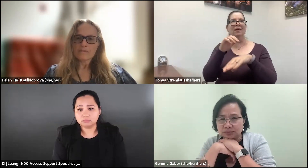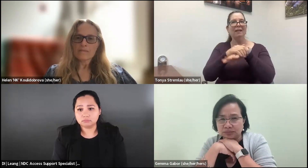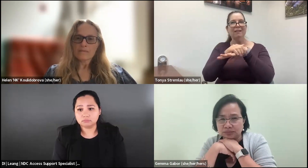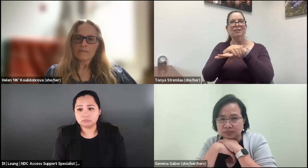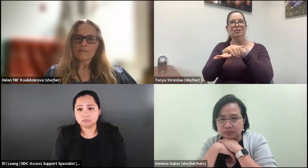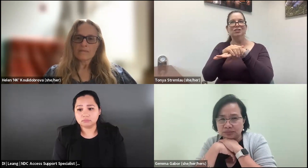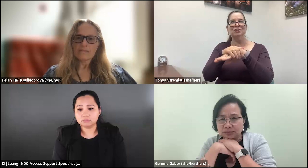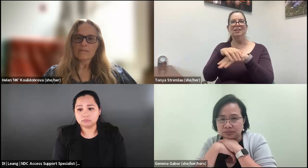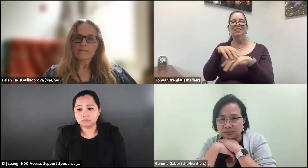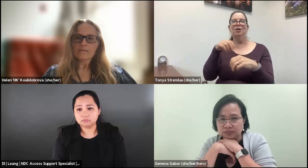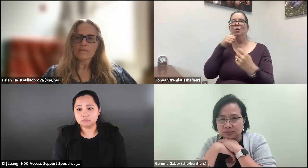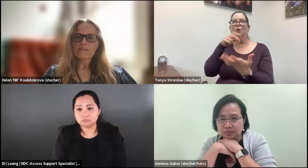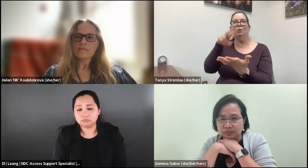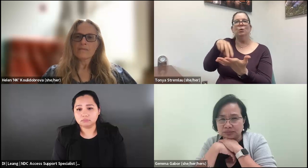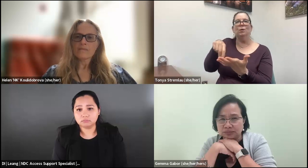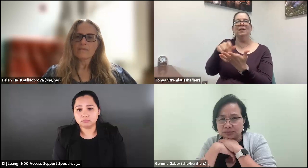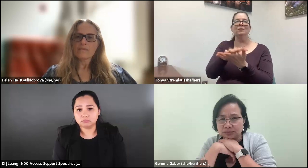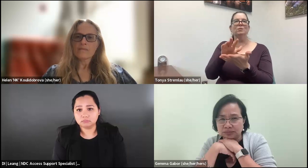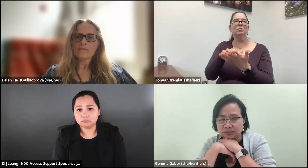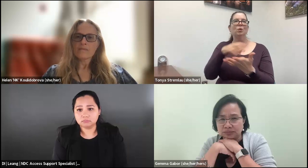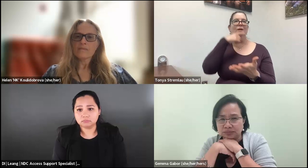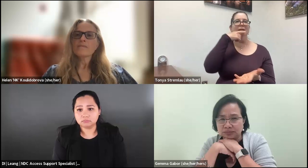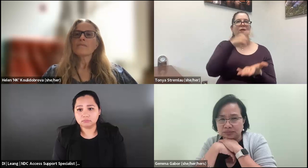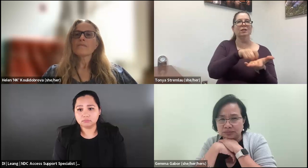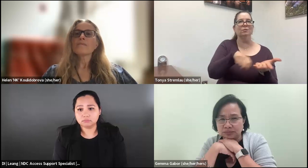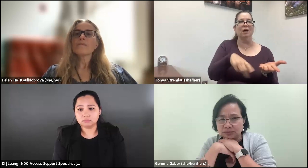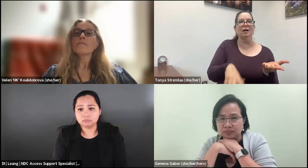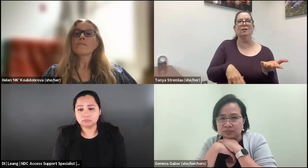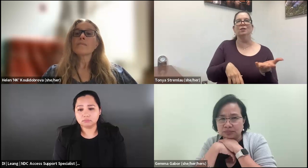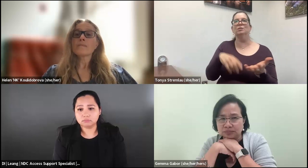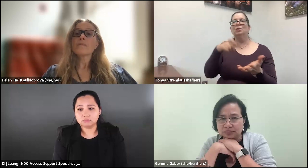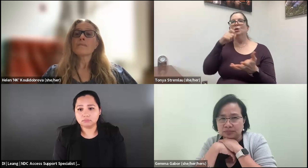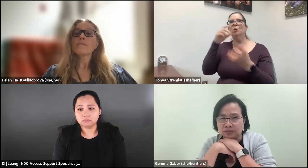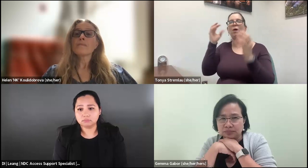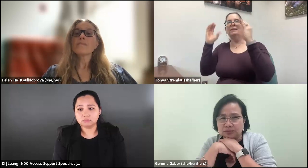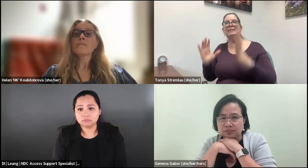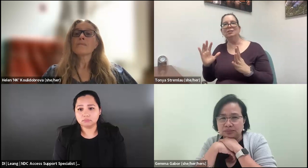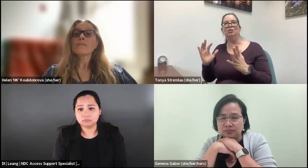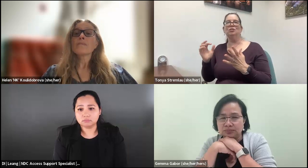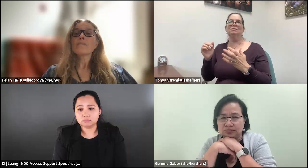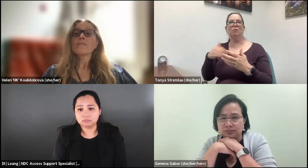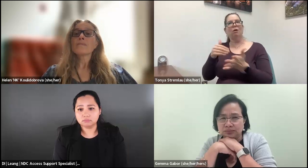And there aren't a lot of deaf models for language.